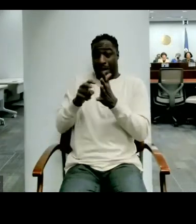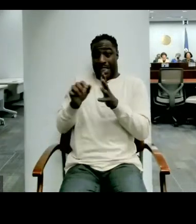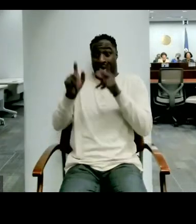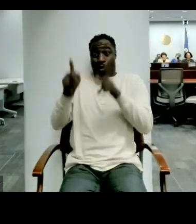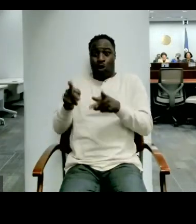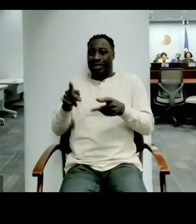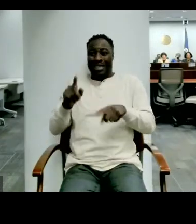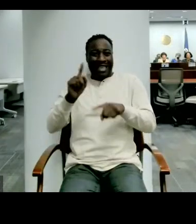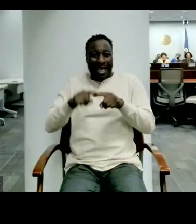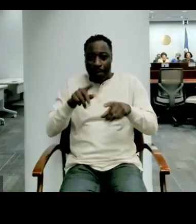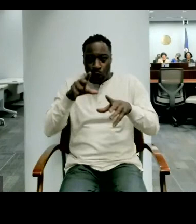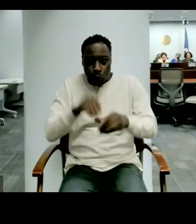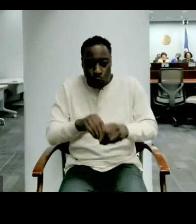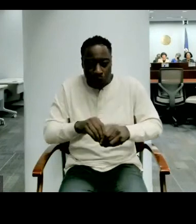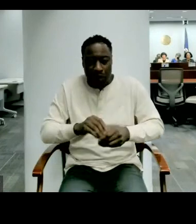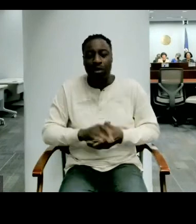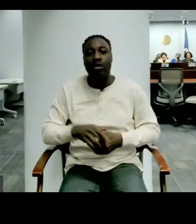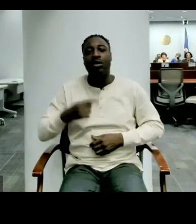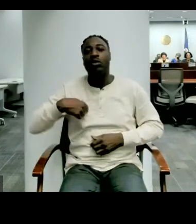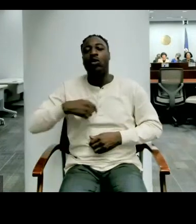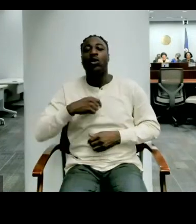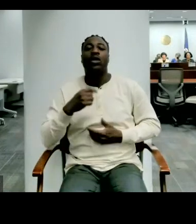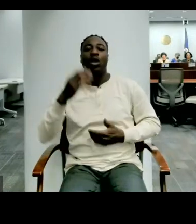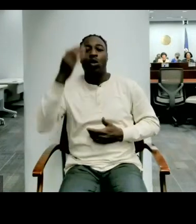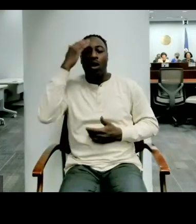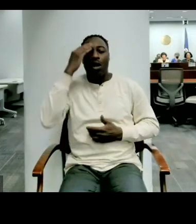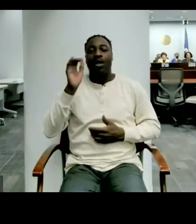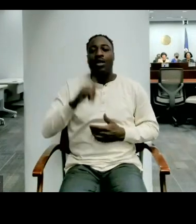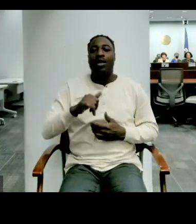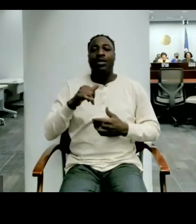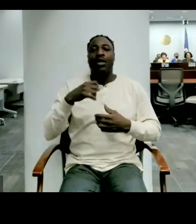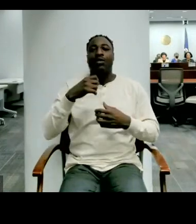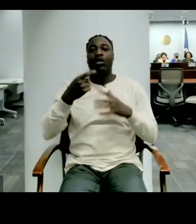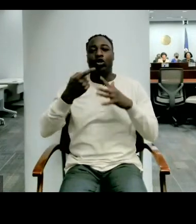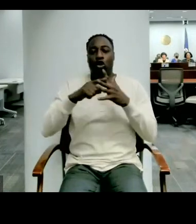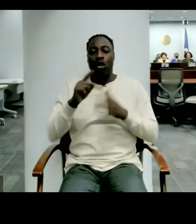We are aware that the EEOC has launched an Artificial Intelligence and algorithmic